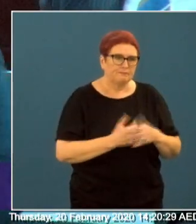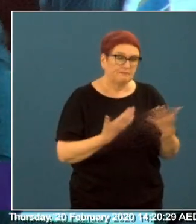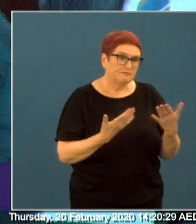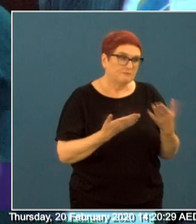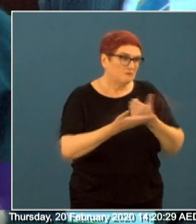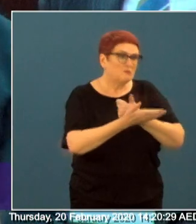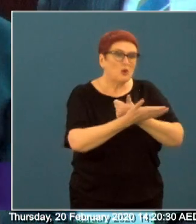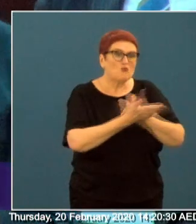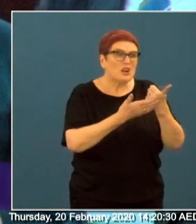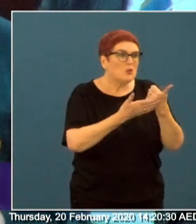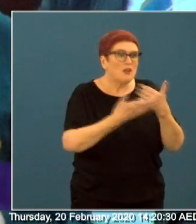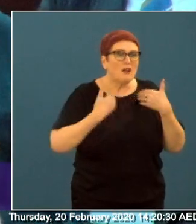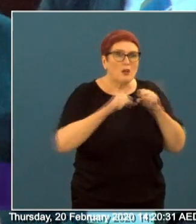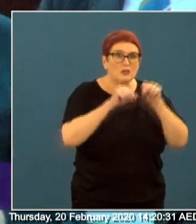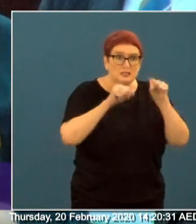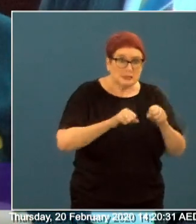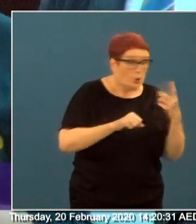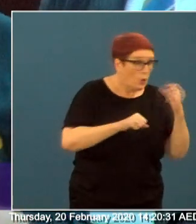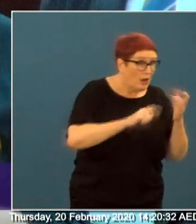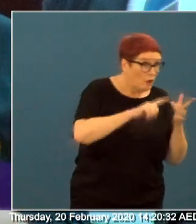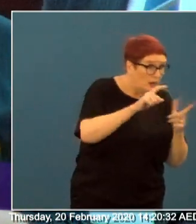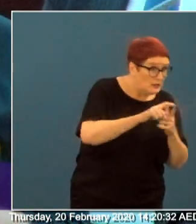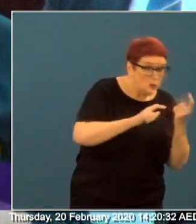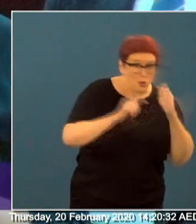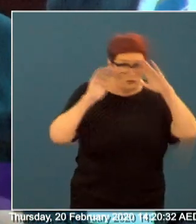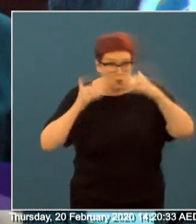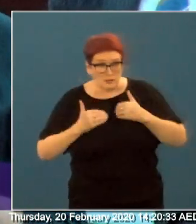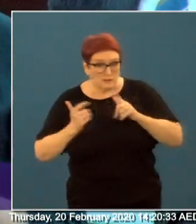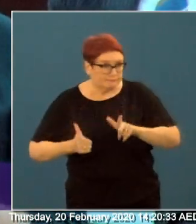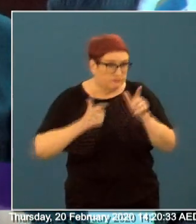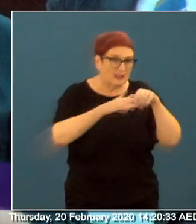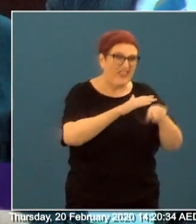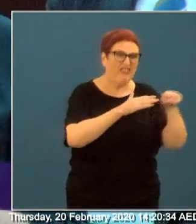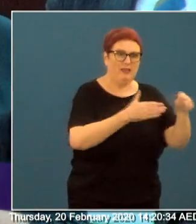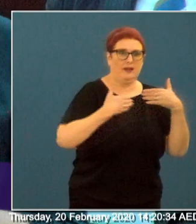have to come into to receive services, that we start with